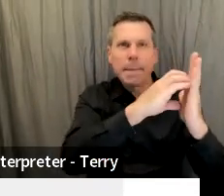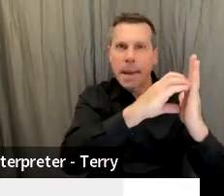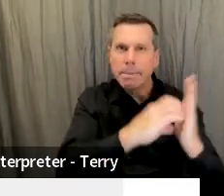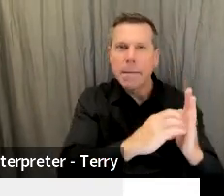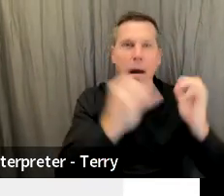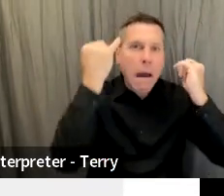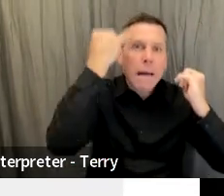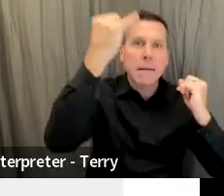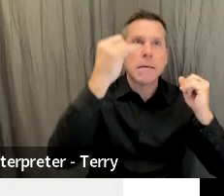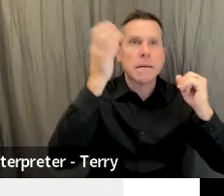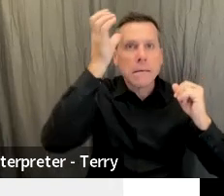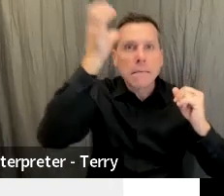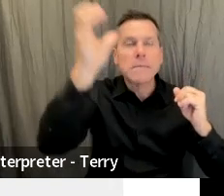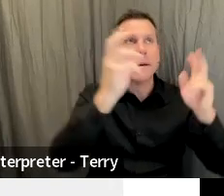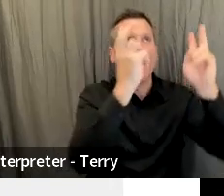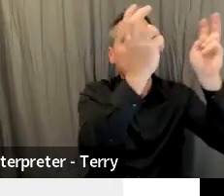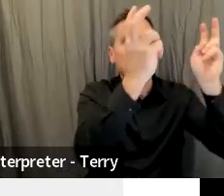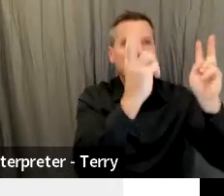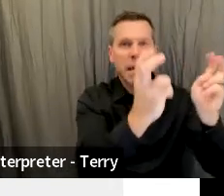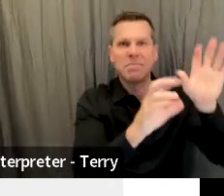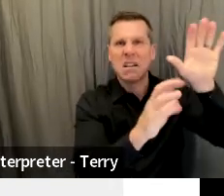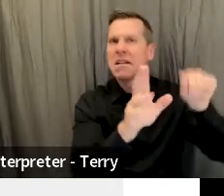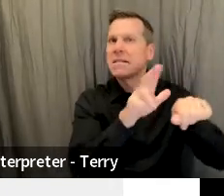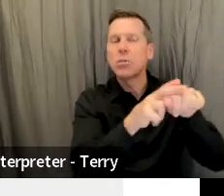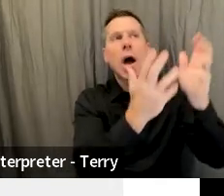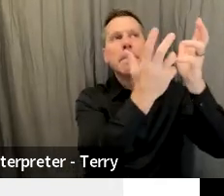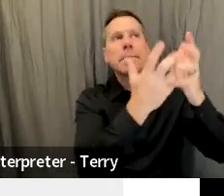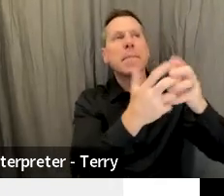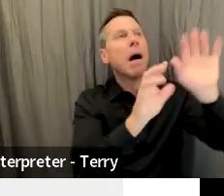and then I think